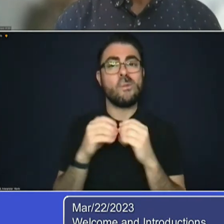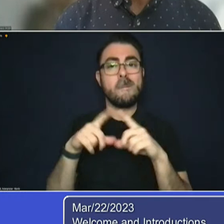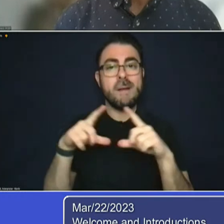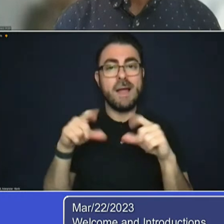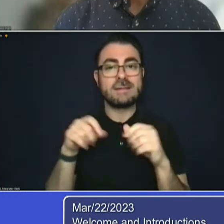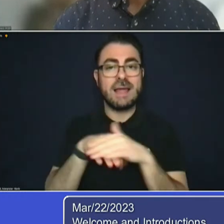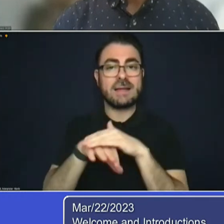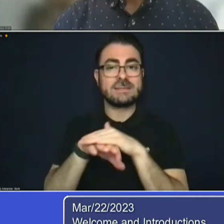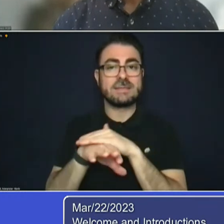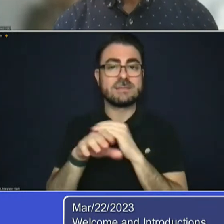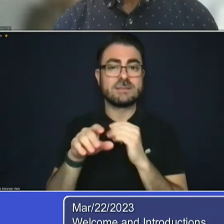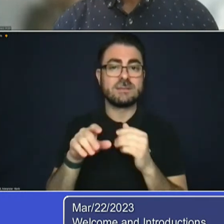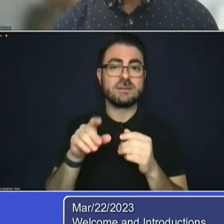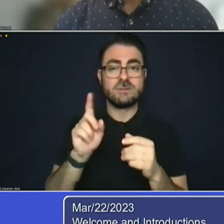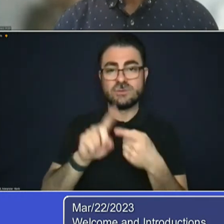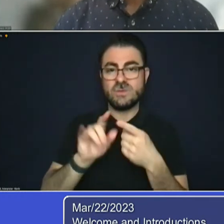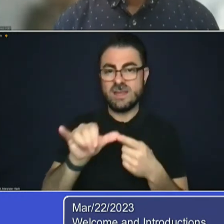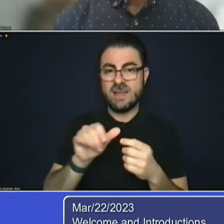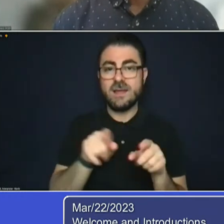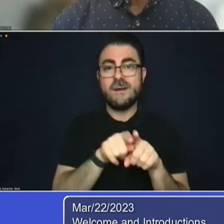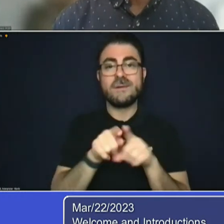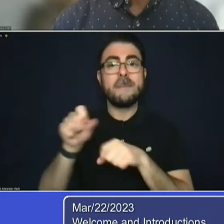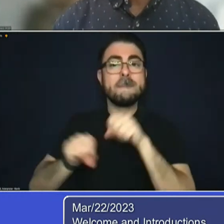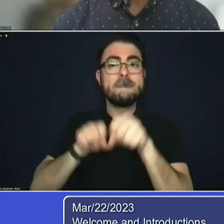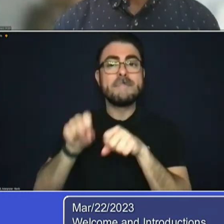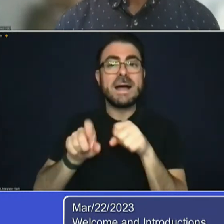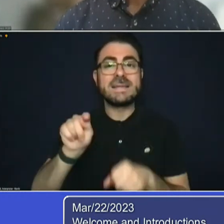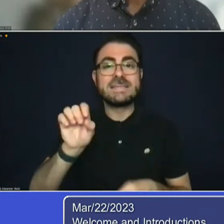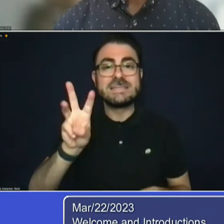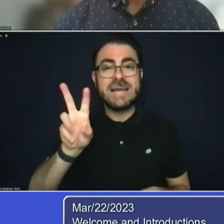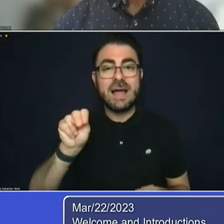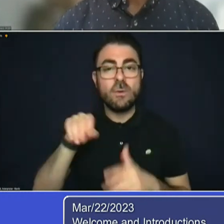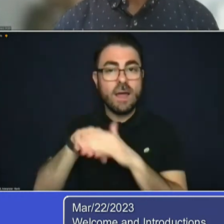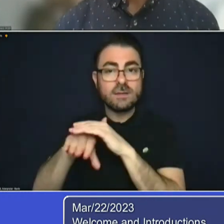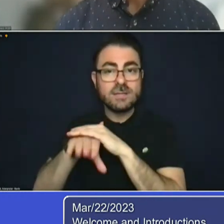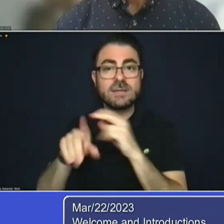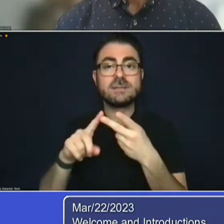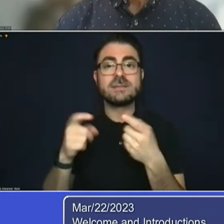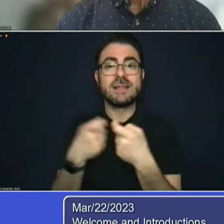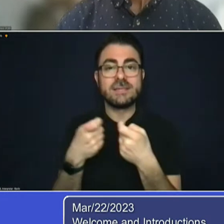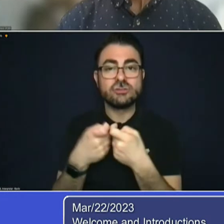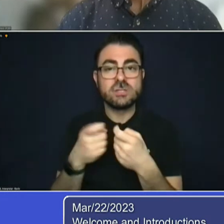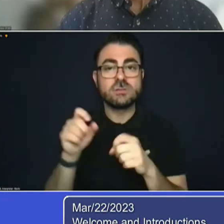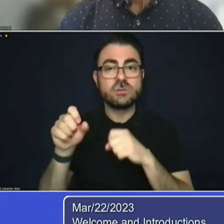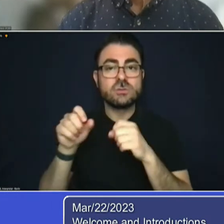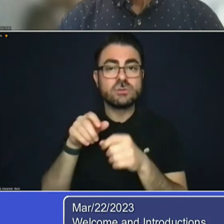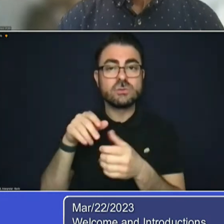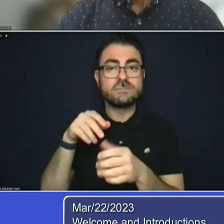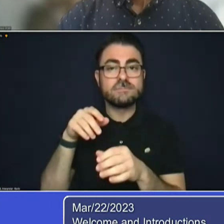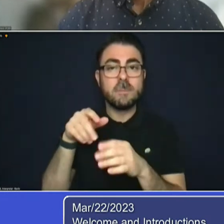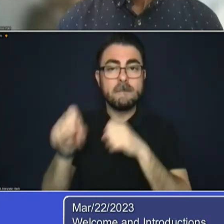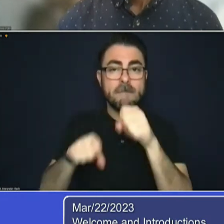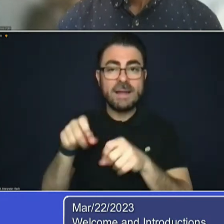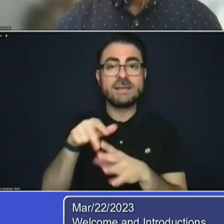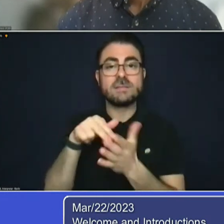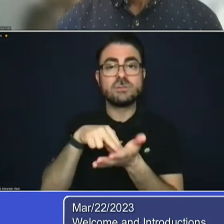FOLKS AND OTHERS CAN HAVE ACCESS